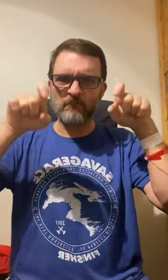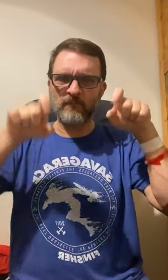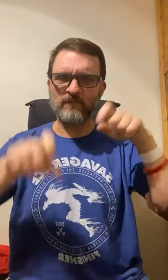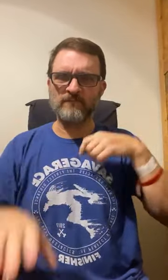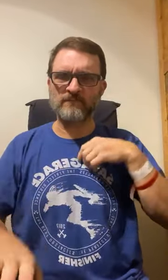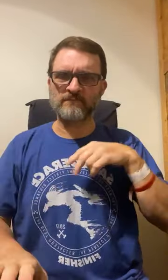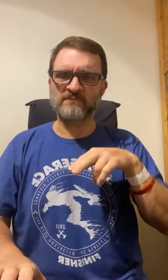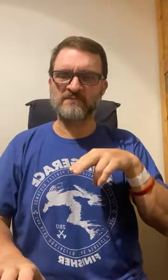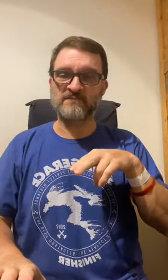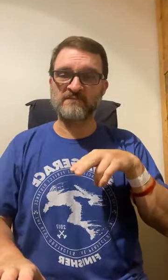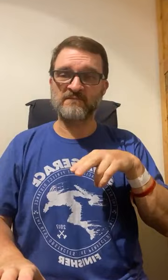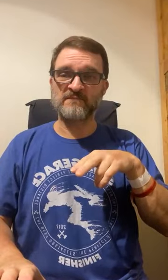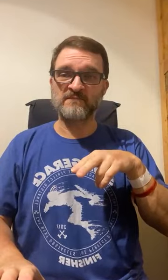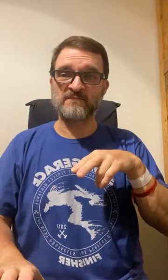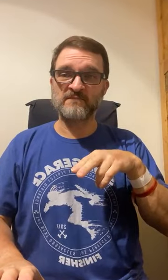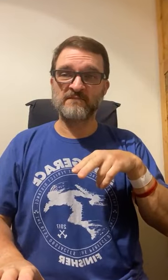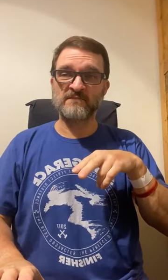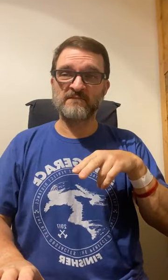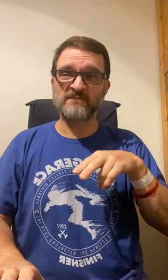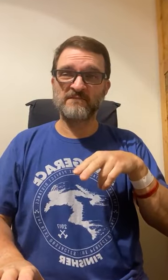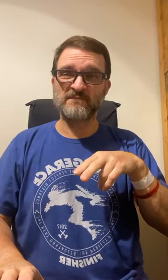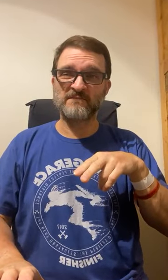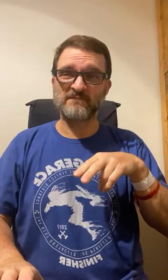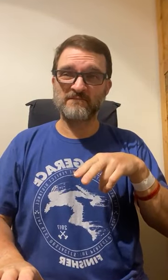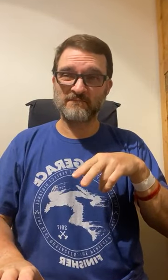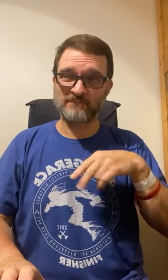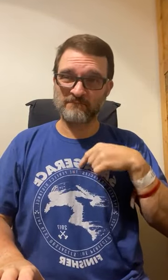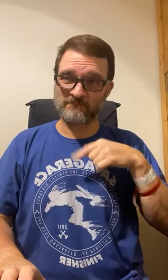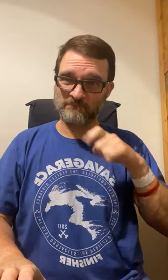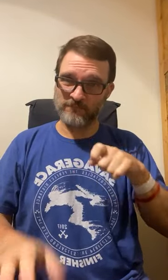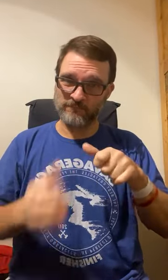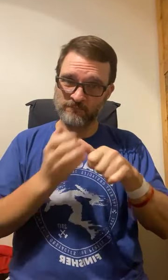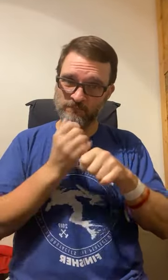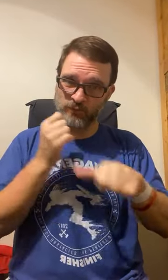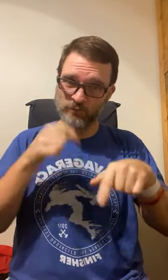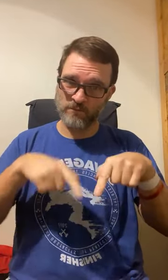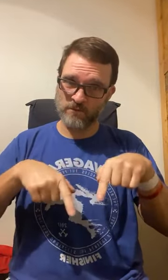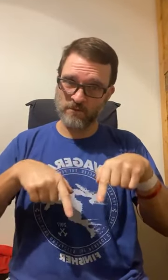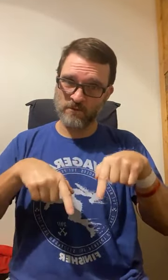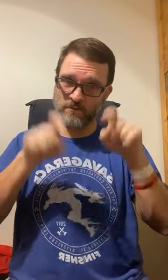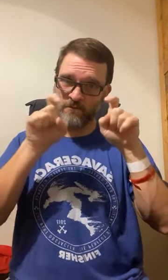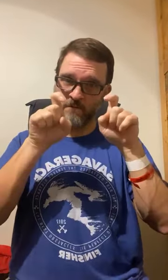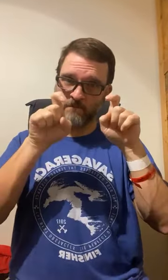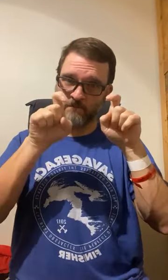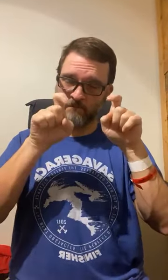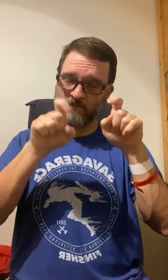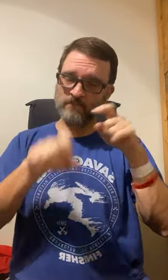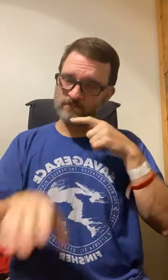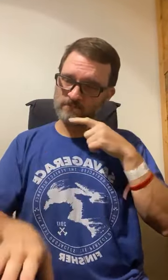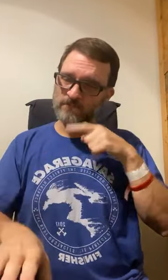Told me to keep my legs up (as in a squat position) I asked I have to do bowel movement with my legs up in a squat position?